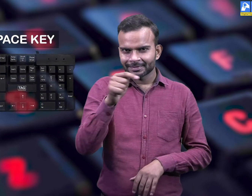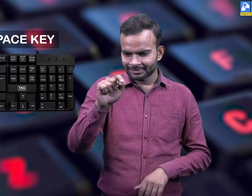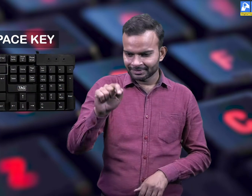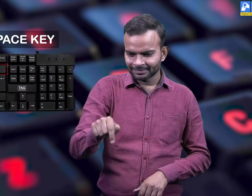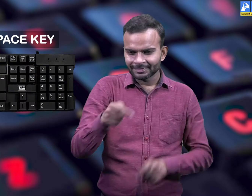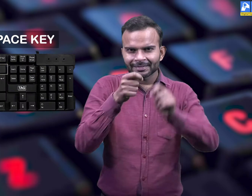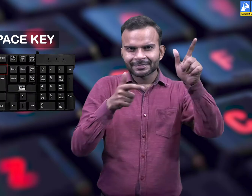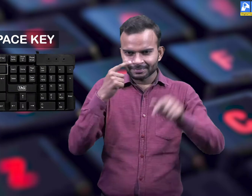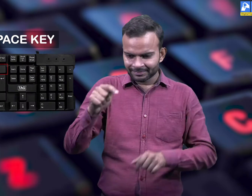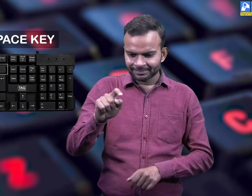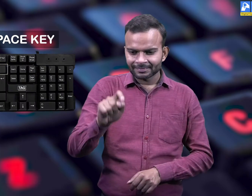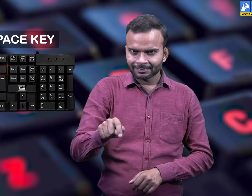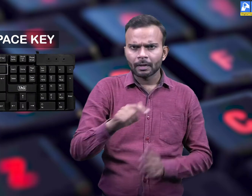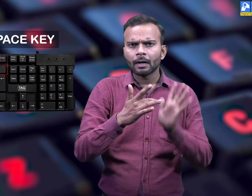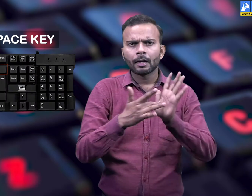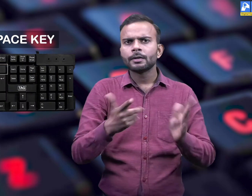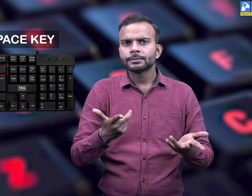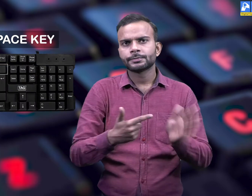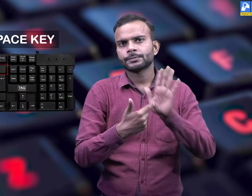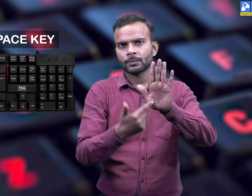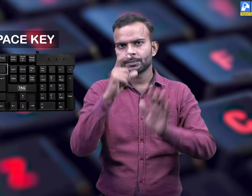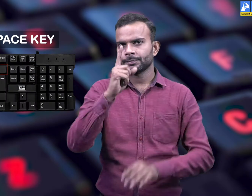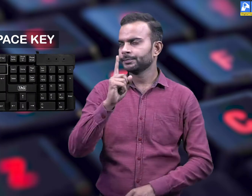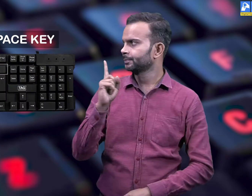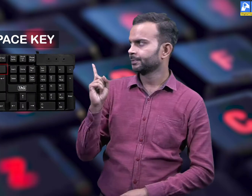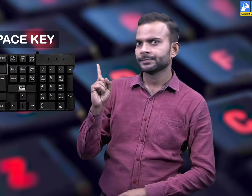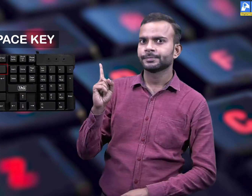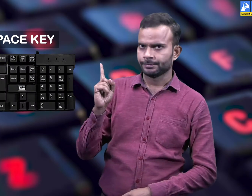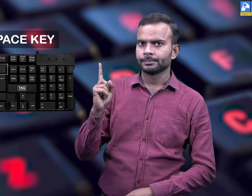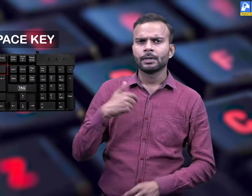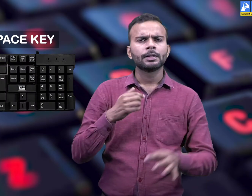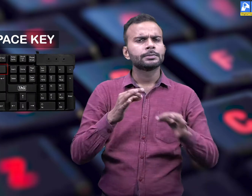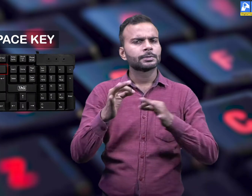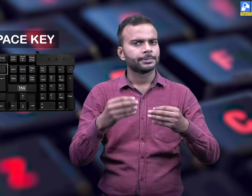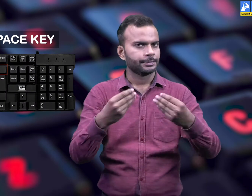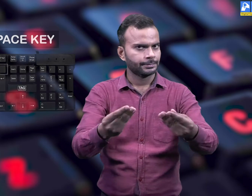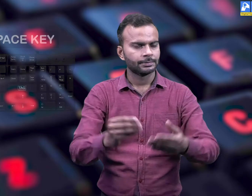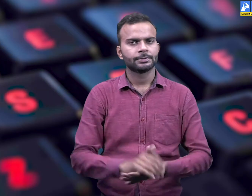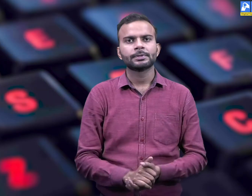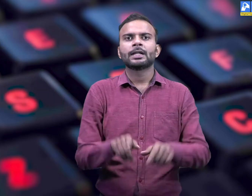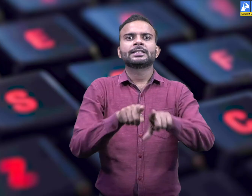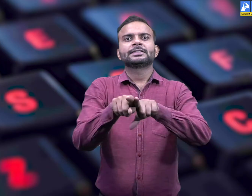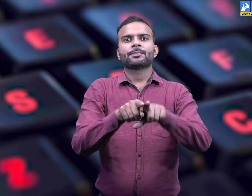Let's see where the backspace key is located on the keyboard. Let me tell you the function of this key.